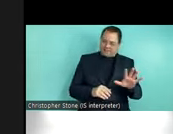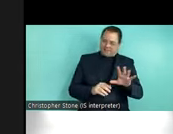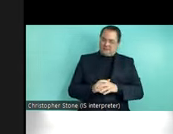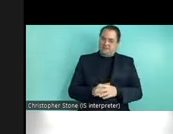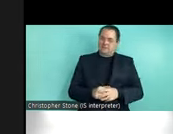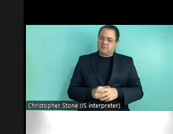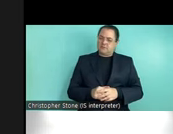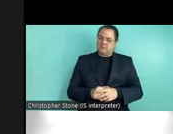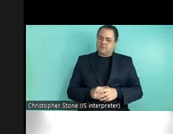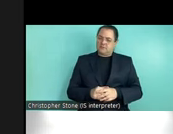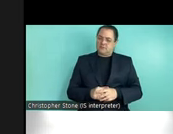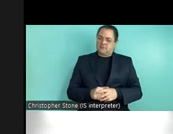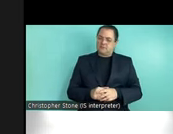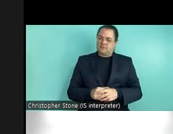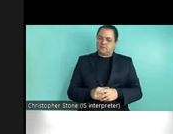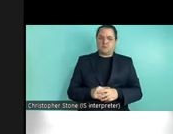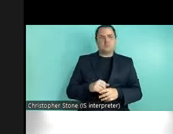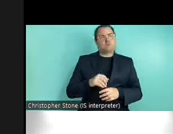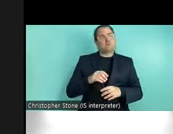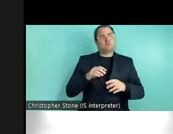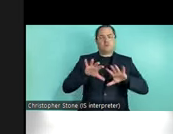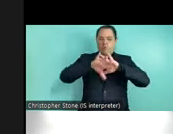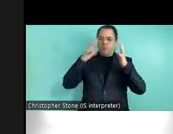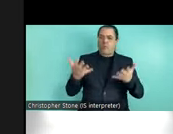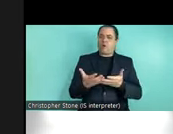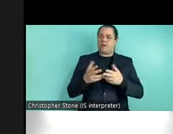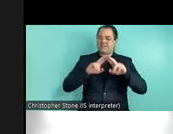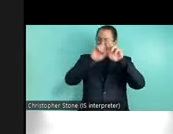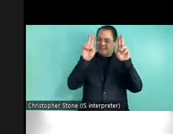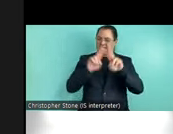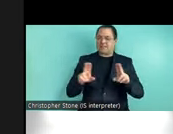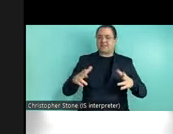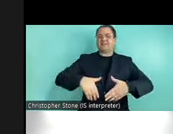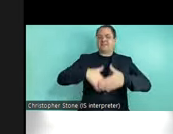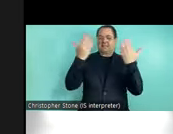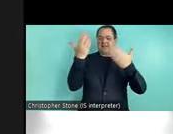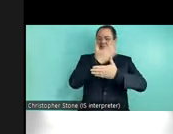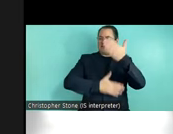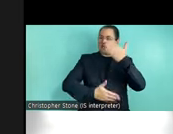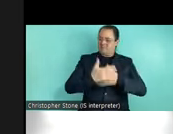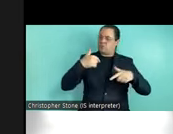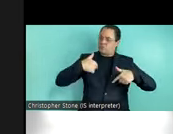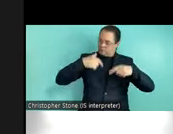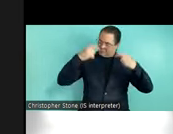disability is one of the days that we commemorate every year, last about five years. And this,